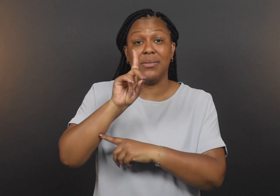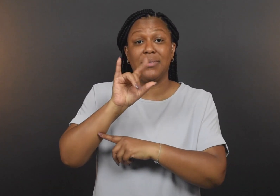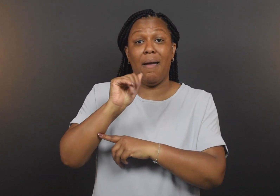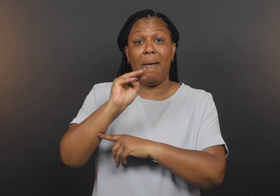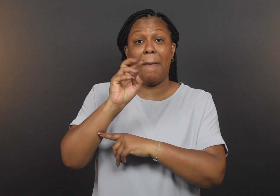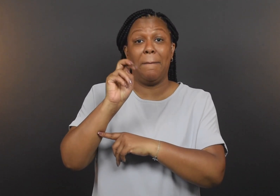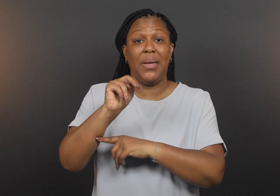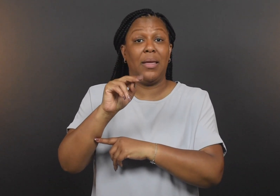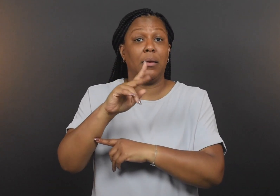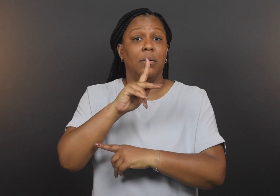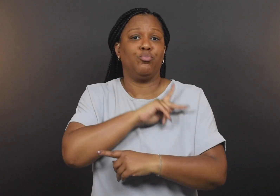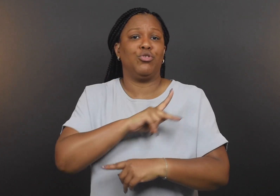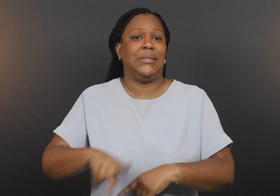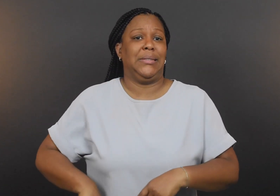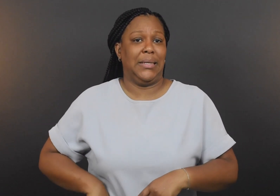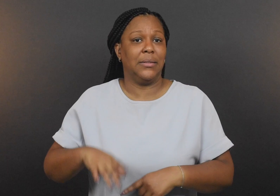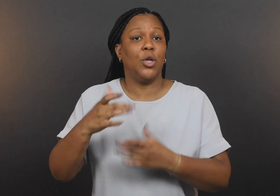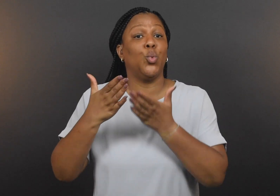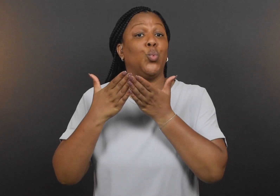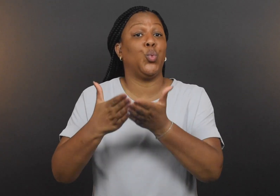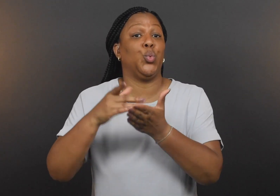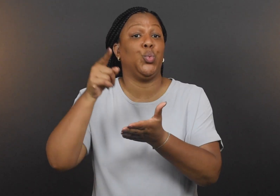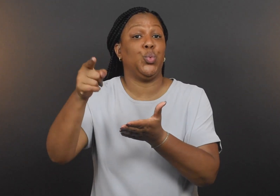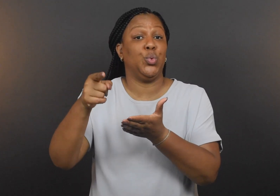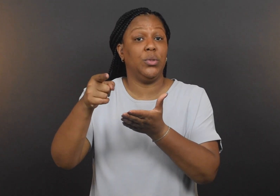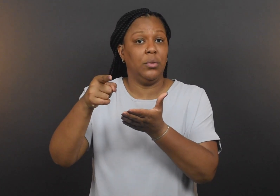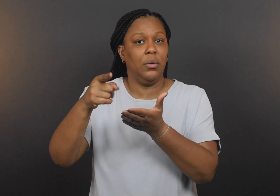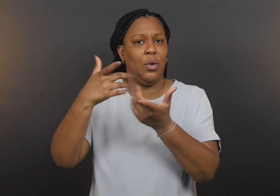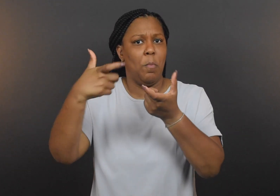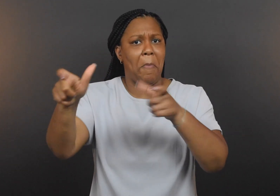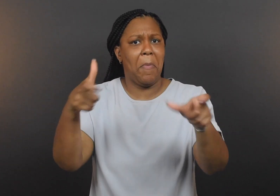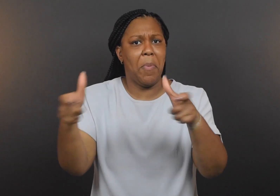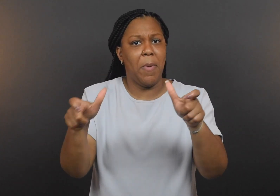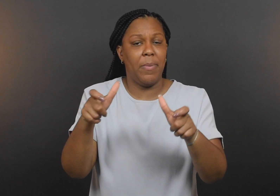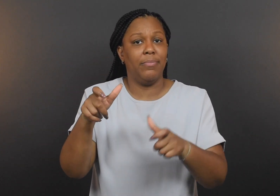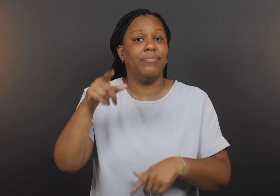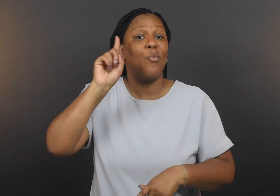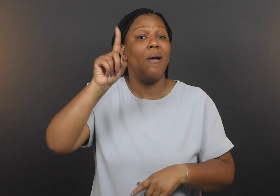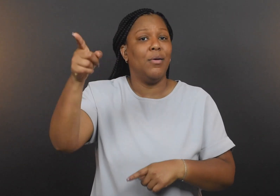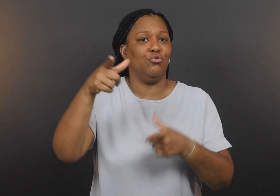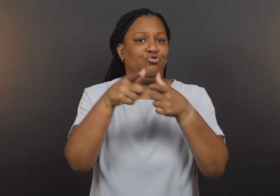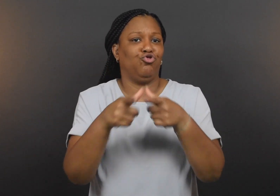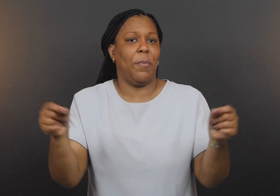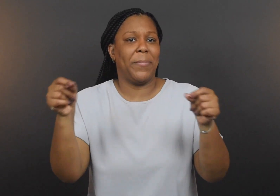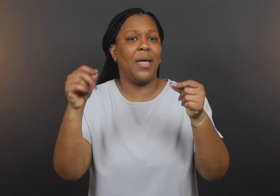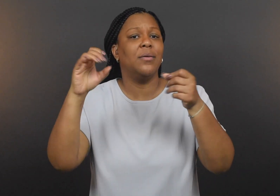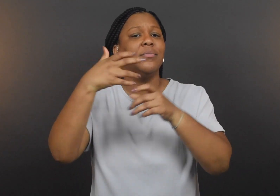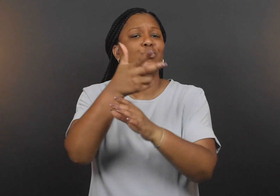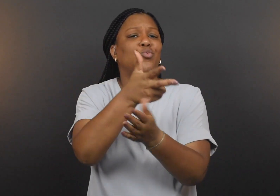At the same time, the Diamond Princess cruise ship was quarantined off Japan’s shores with